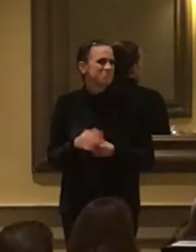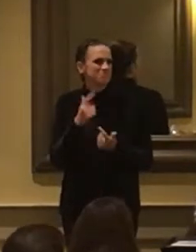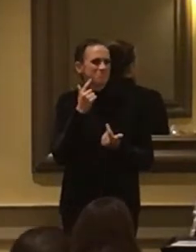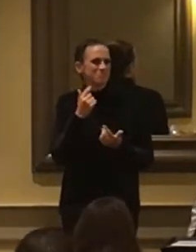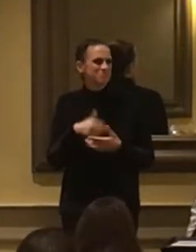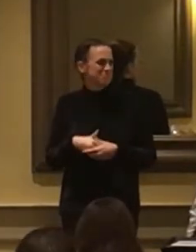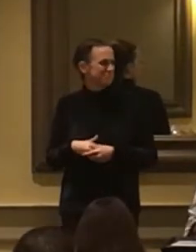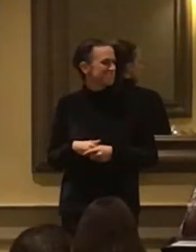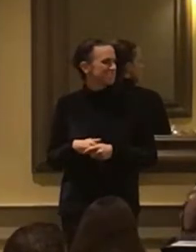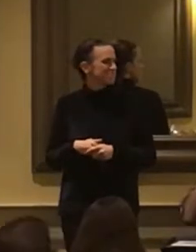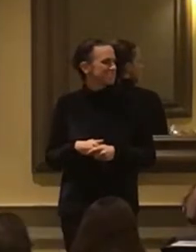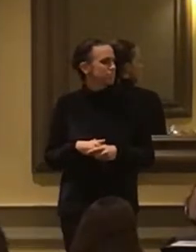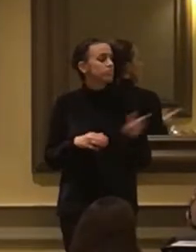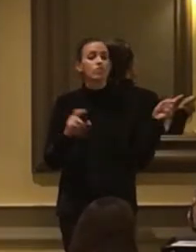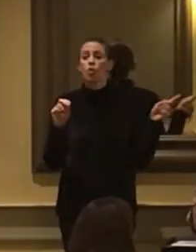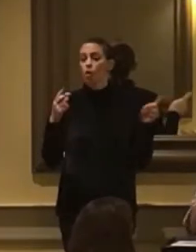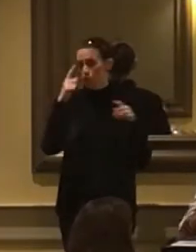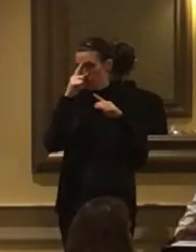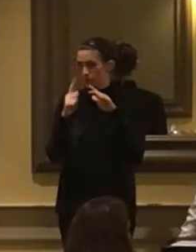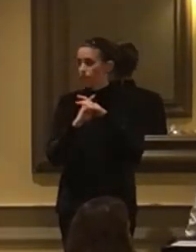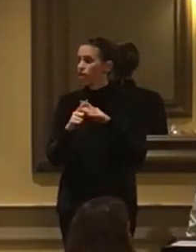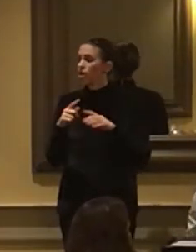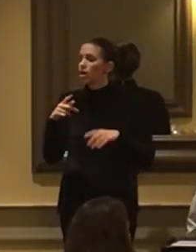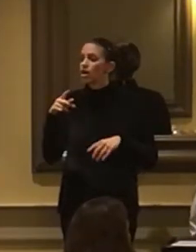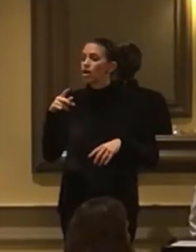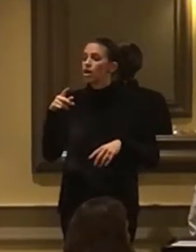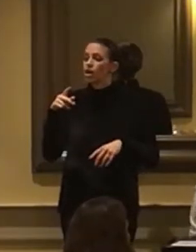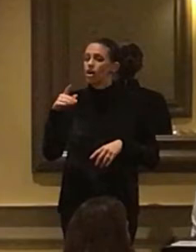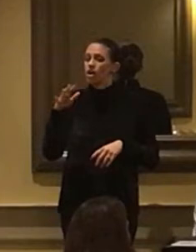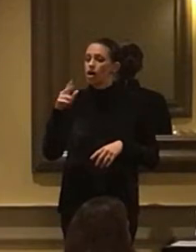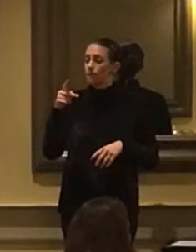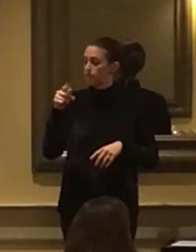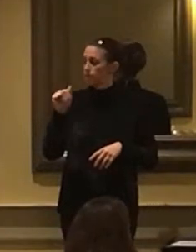Oh... dealing with issues now